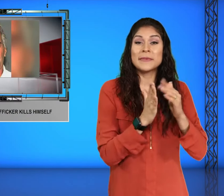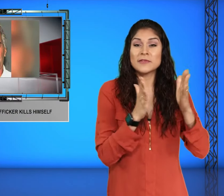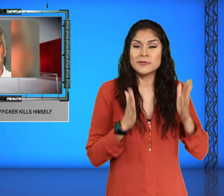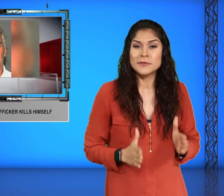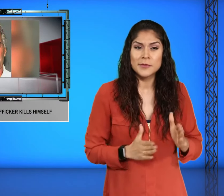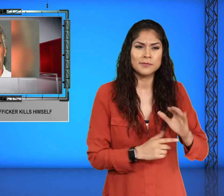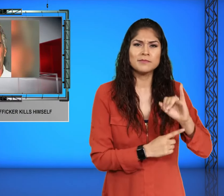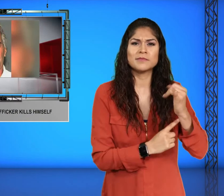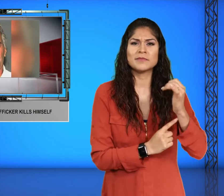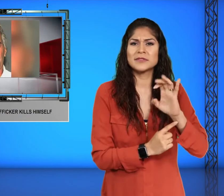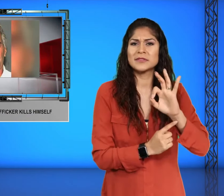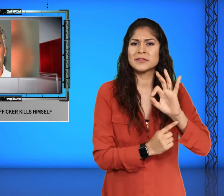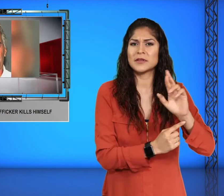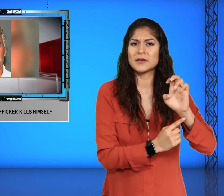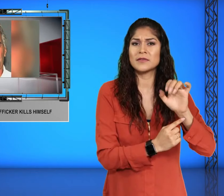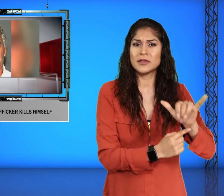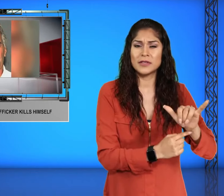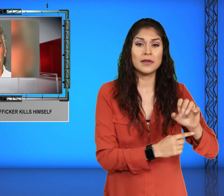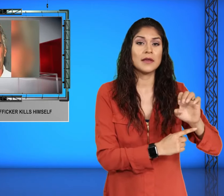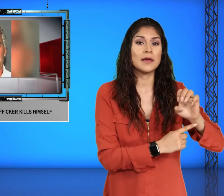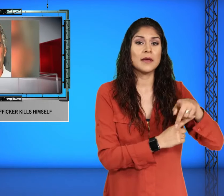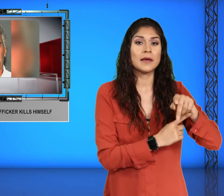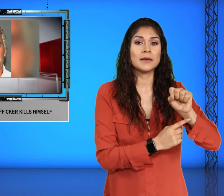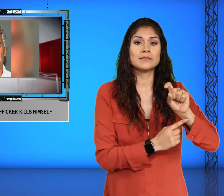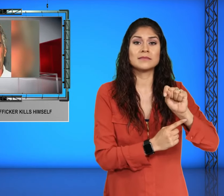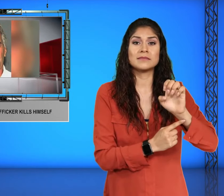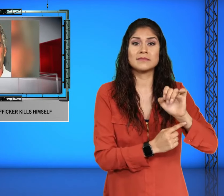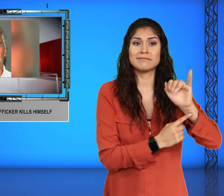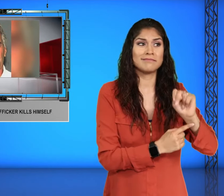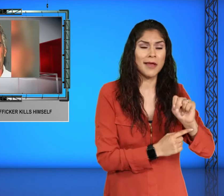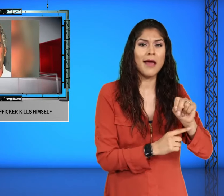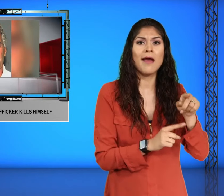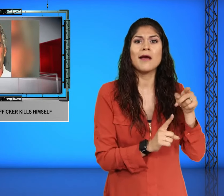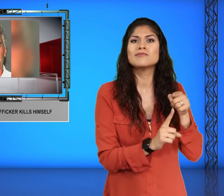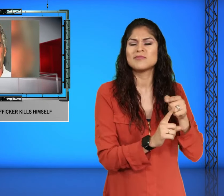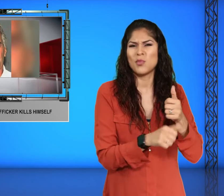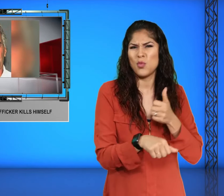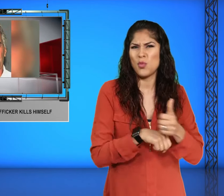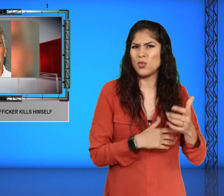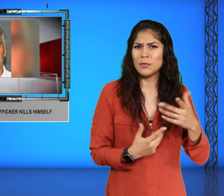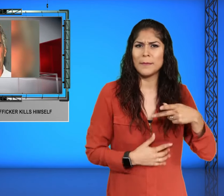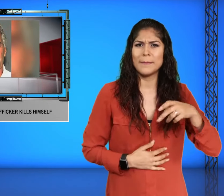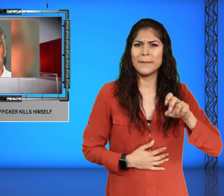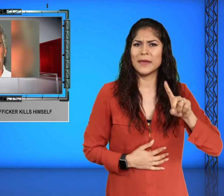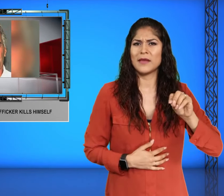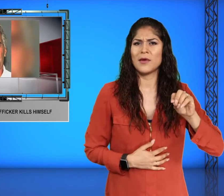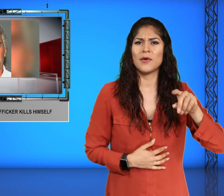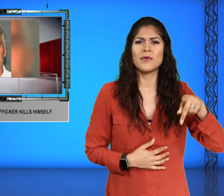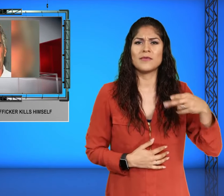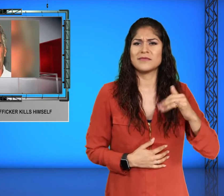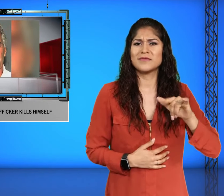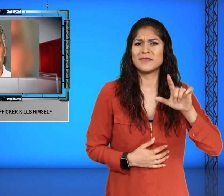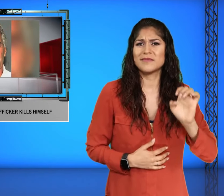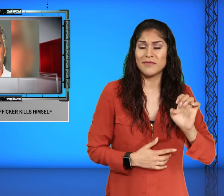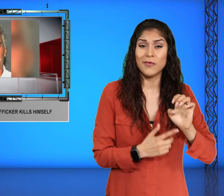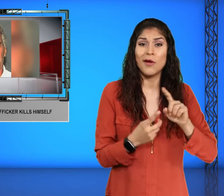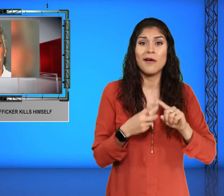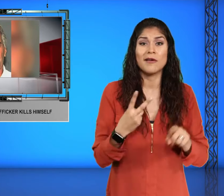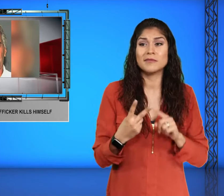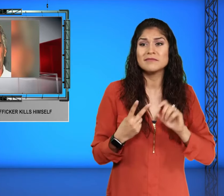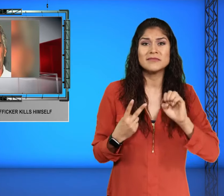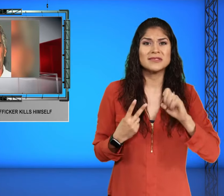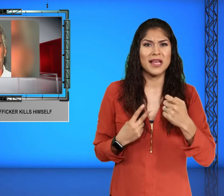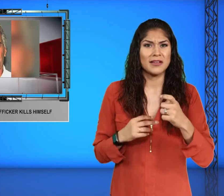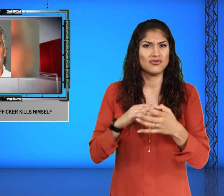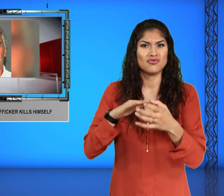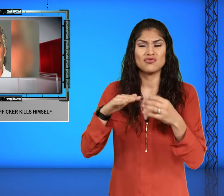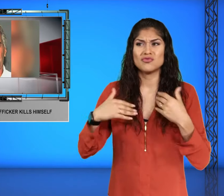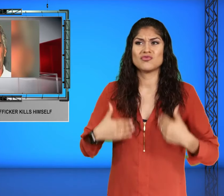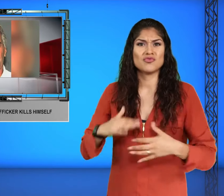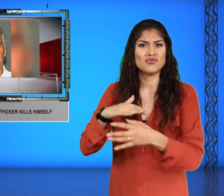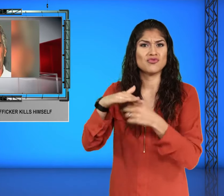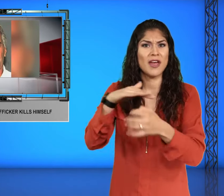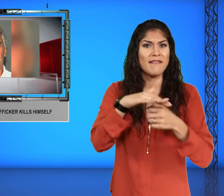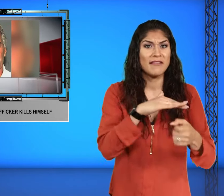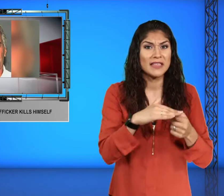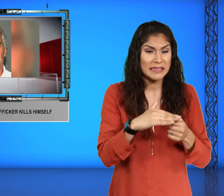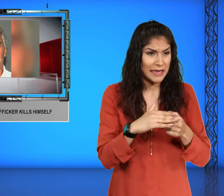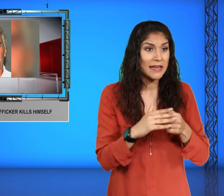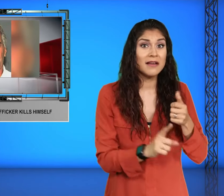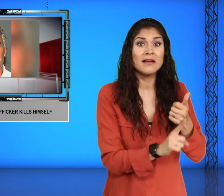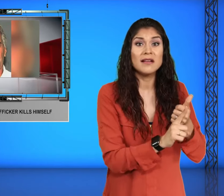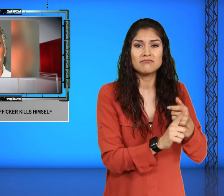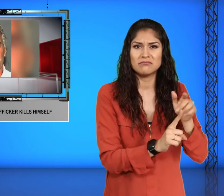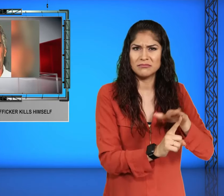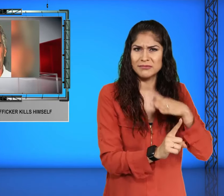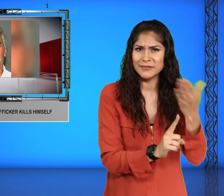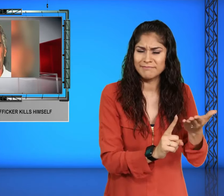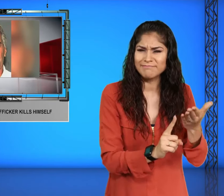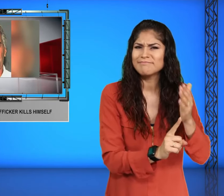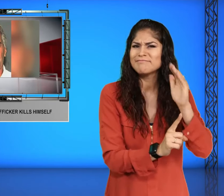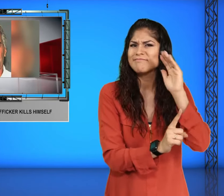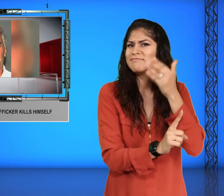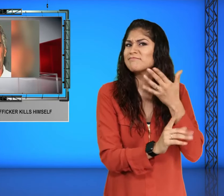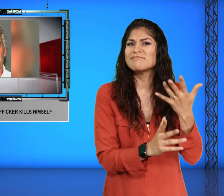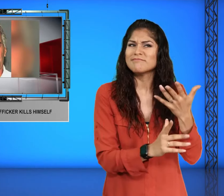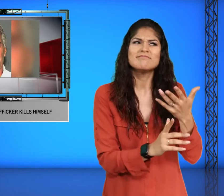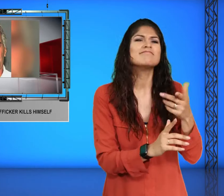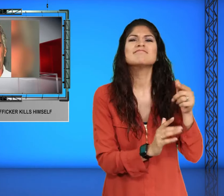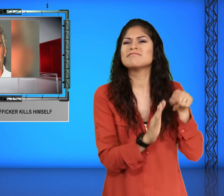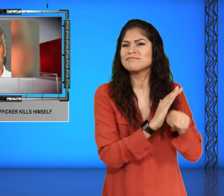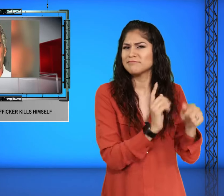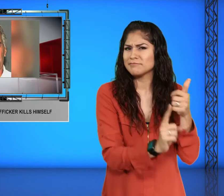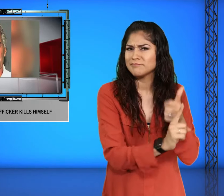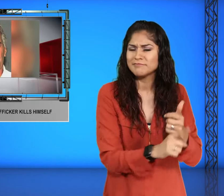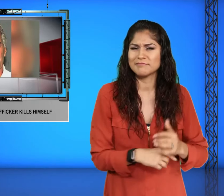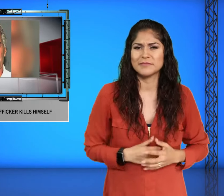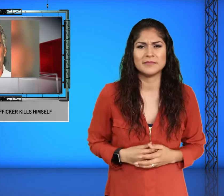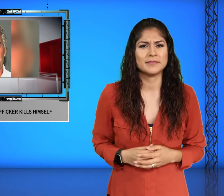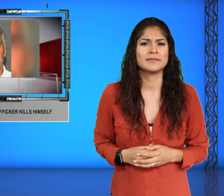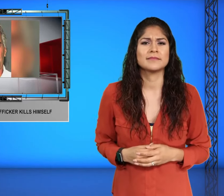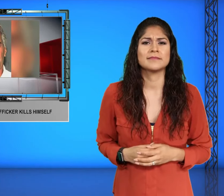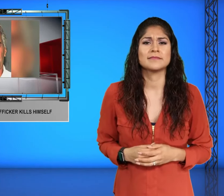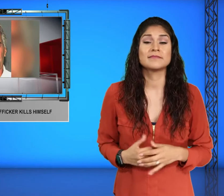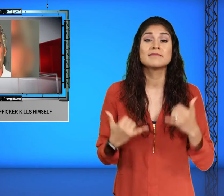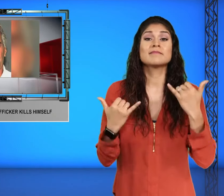Convicted pedophile and accused sex trafficker Jeffrey Epstein is dead by apparent suicide.